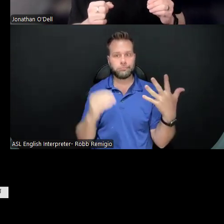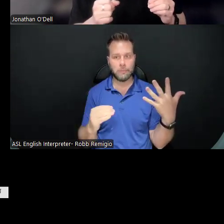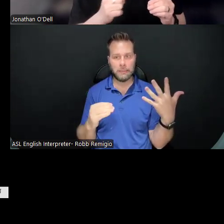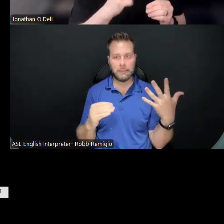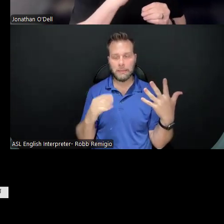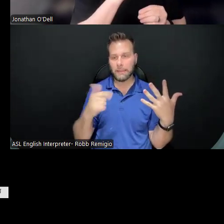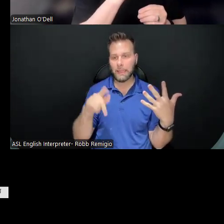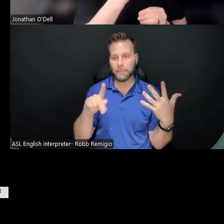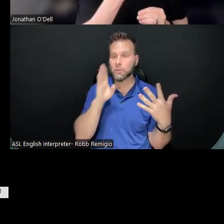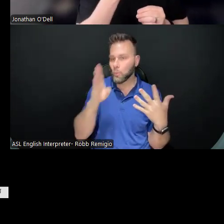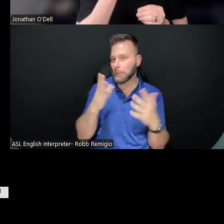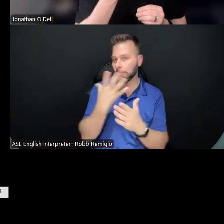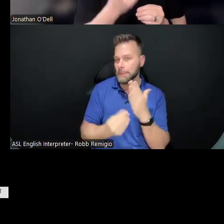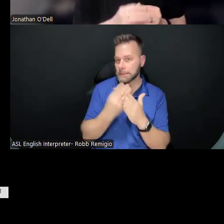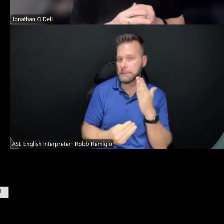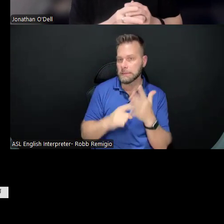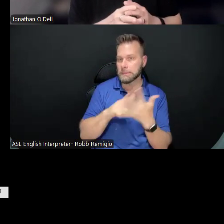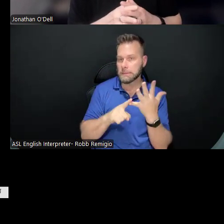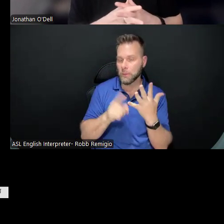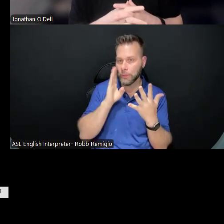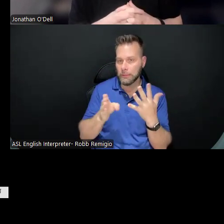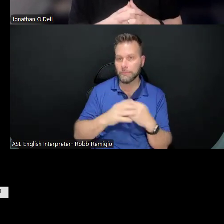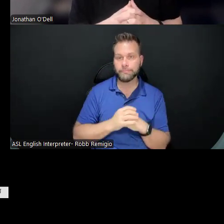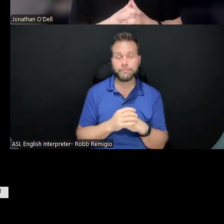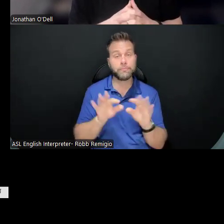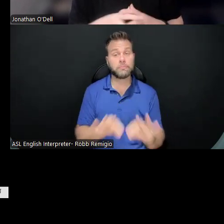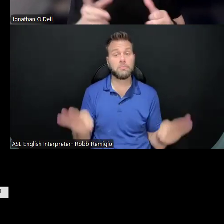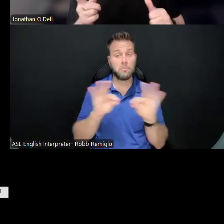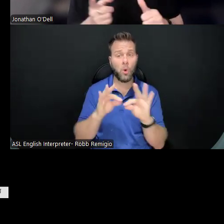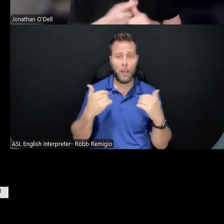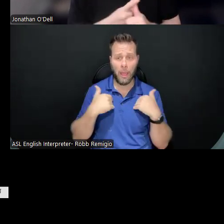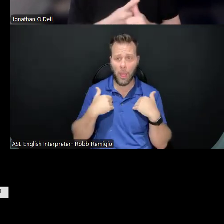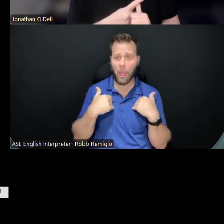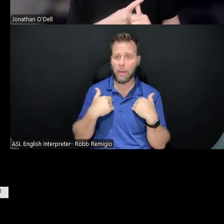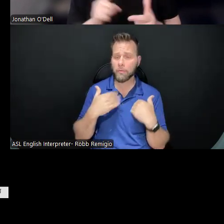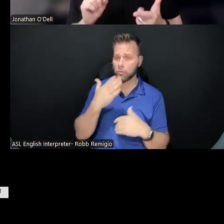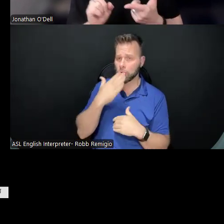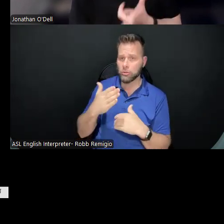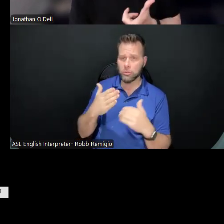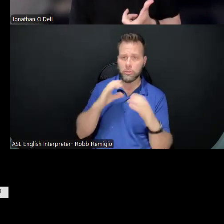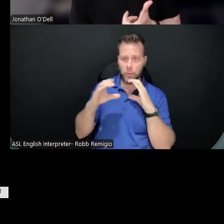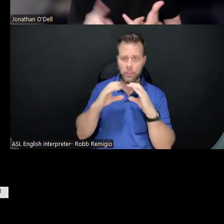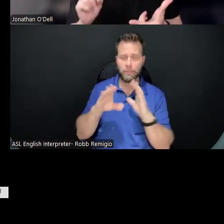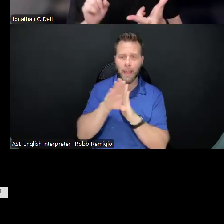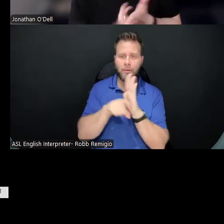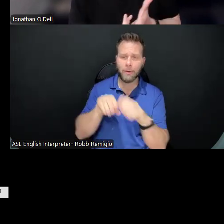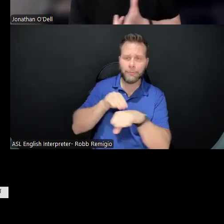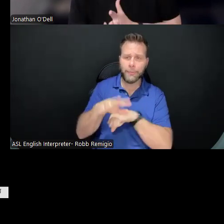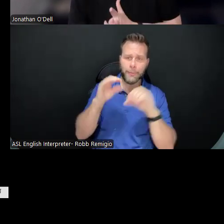fill the gaps quicker and mentally because they are going to be missing things. It is really important you No background noise.